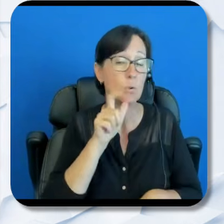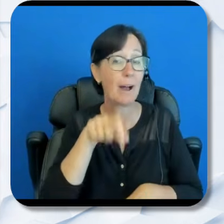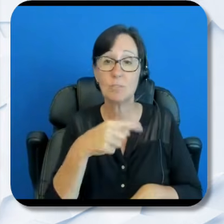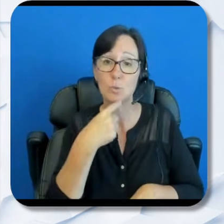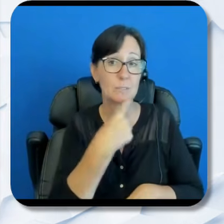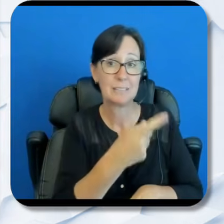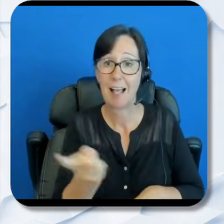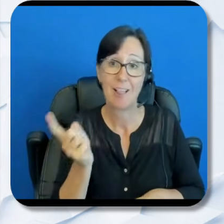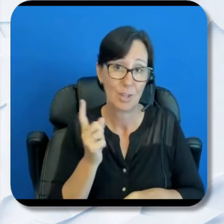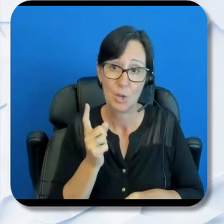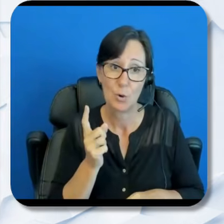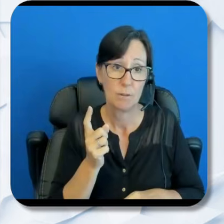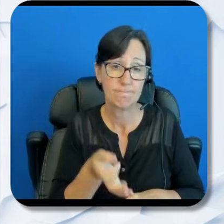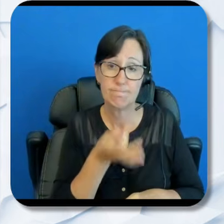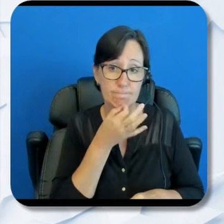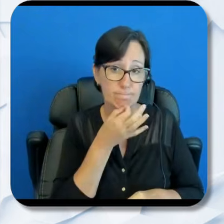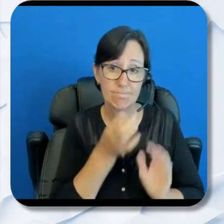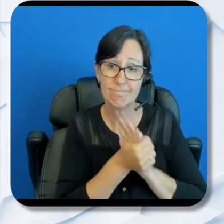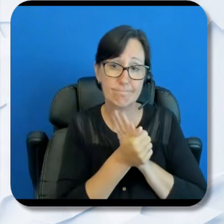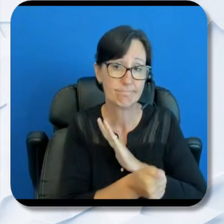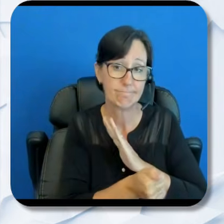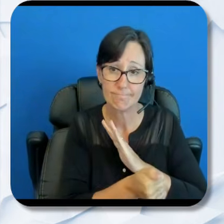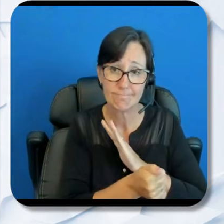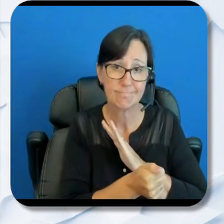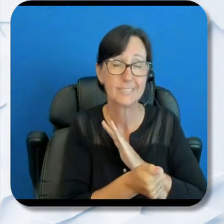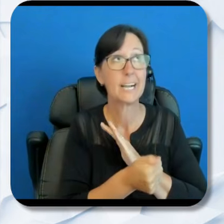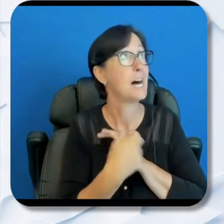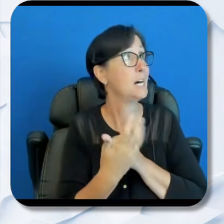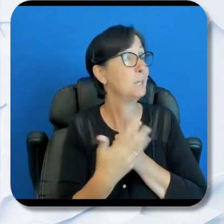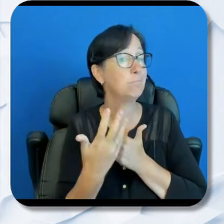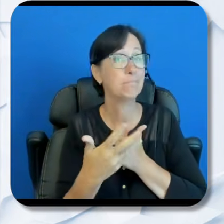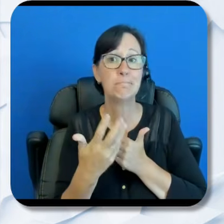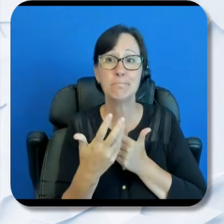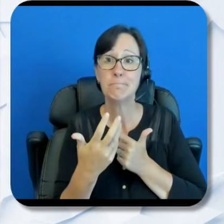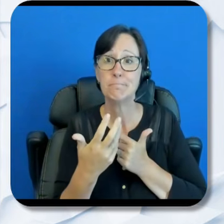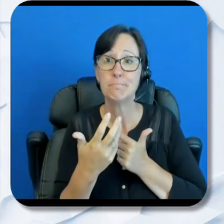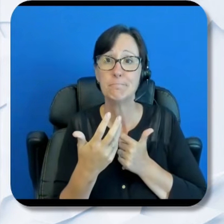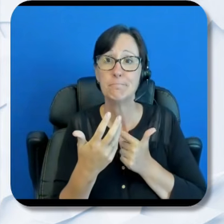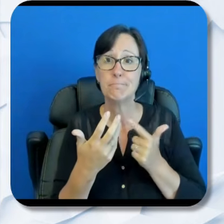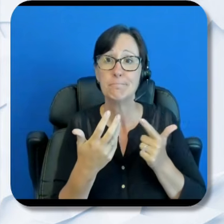how talented and how, insightful our students who